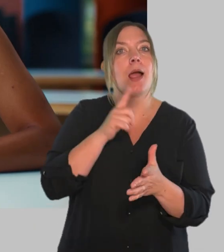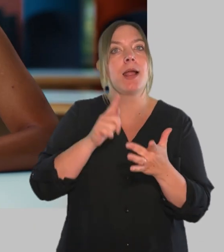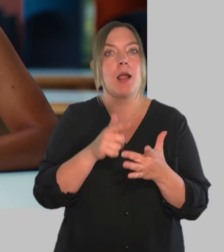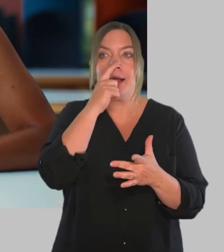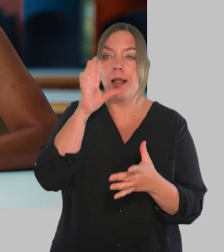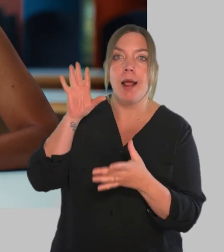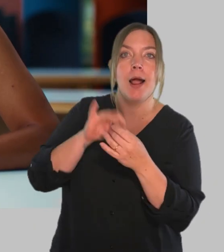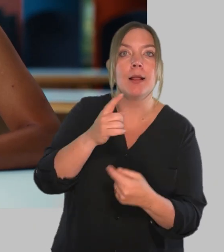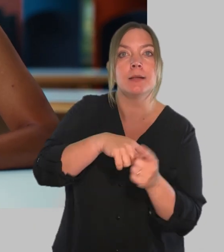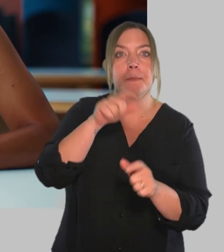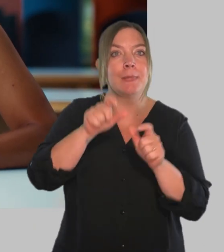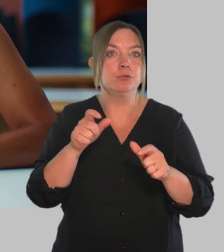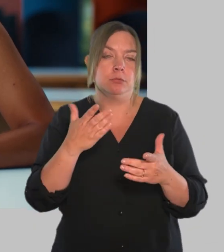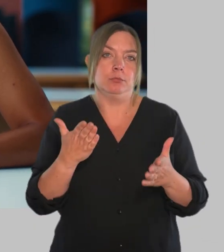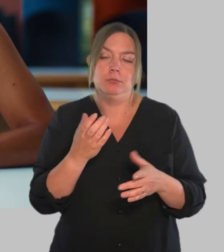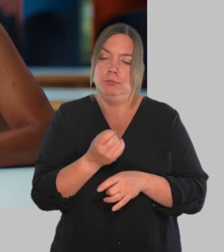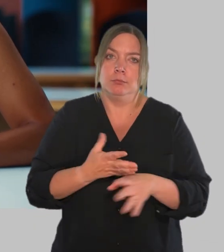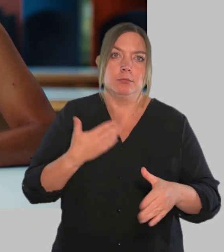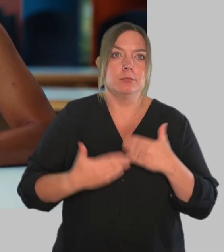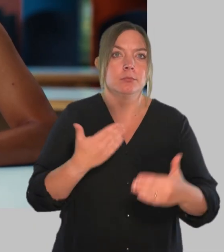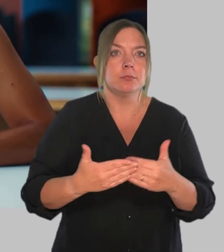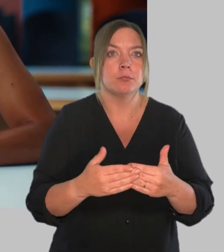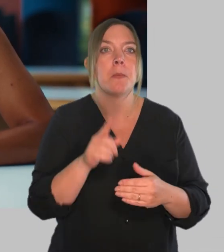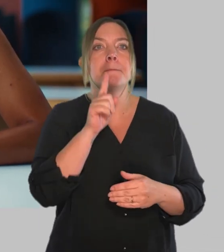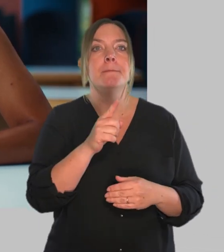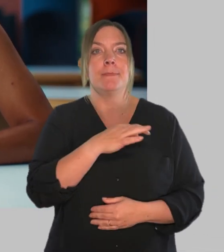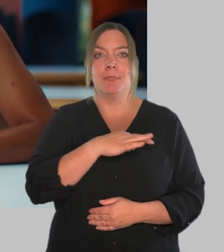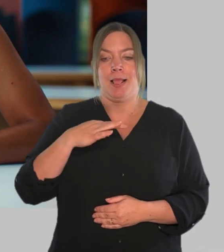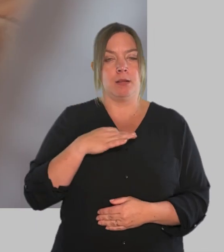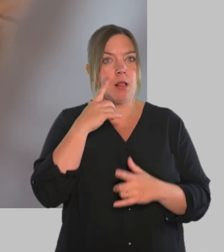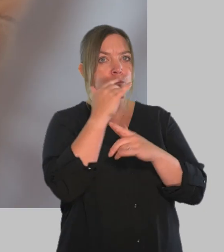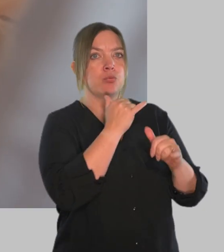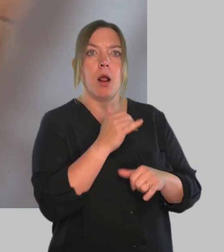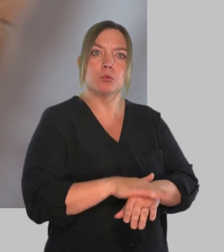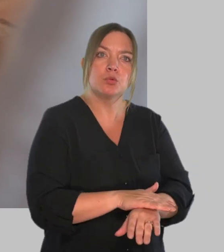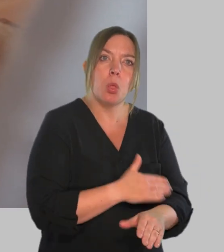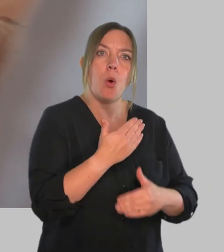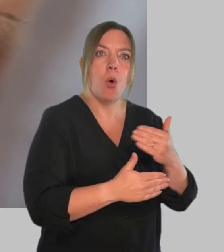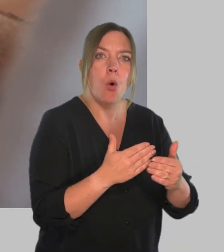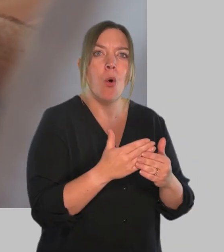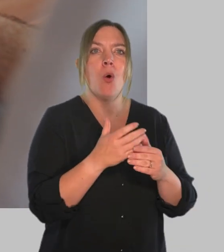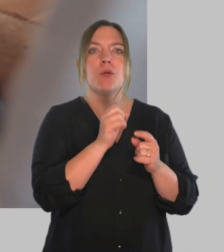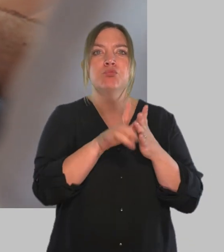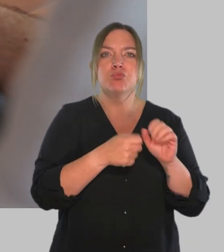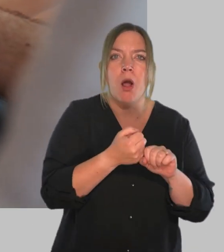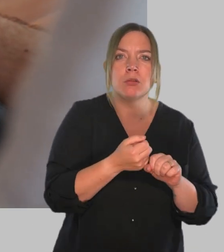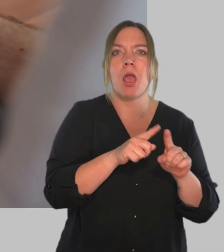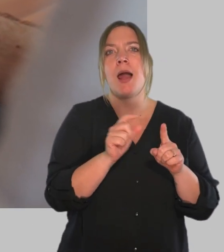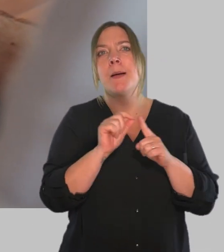so new, we still are in that, you know, growing phase. We’re in the teenage phase and we don't have yet